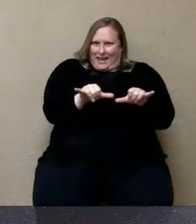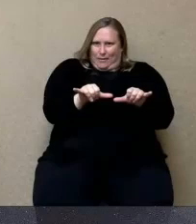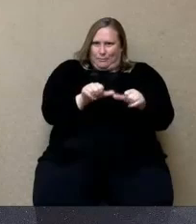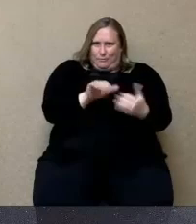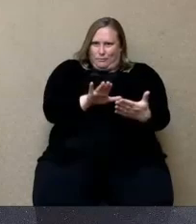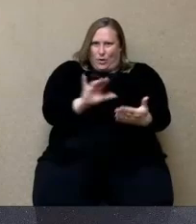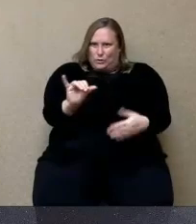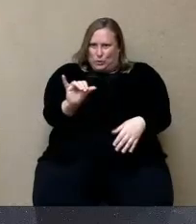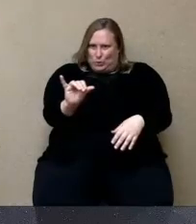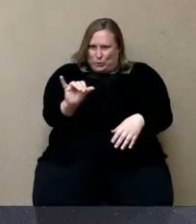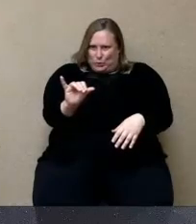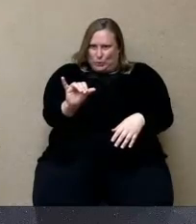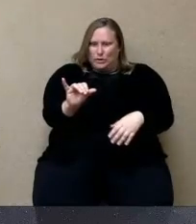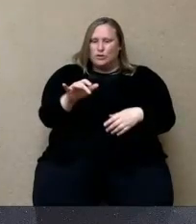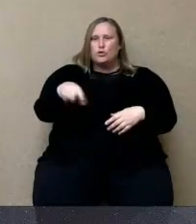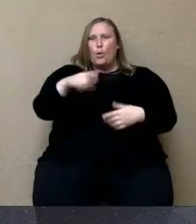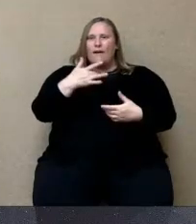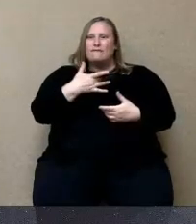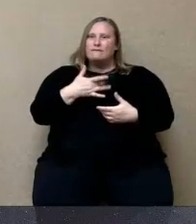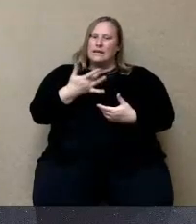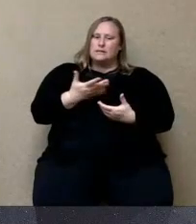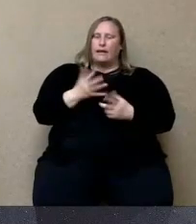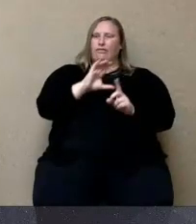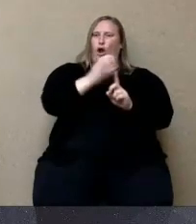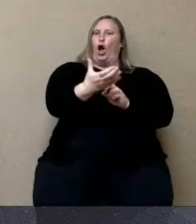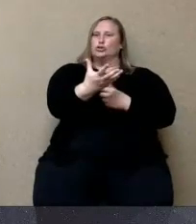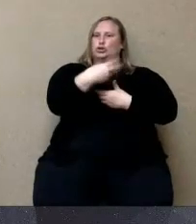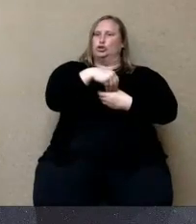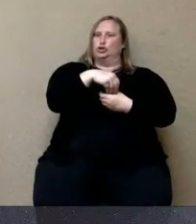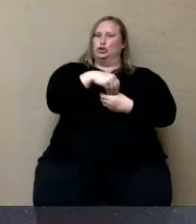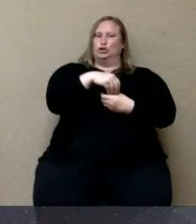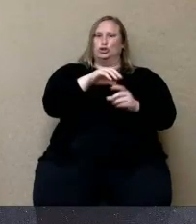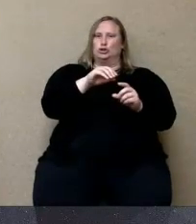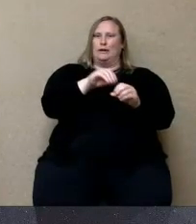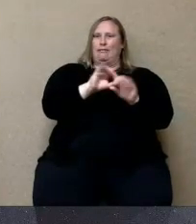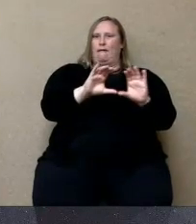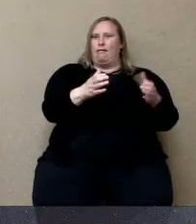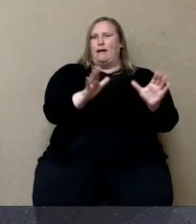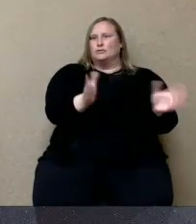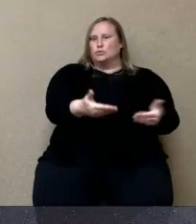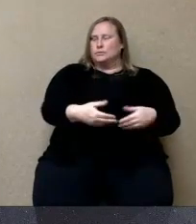makes it feel like a part of the culture there and it's really cool to see.